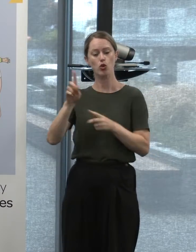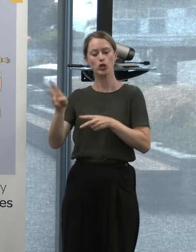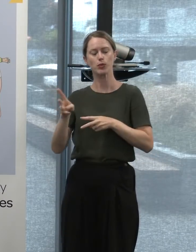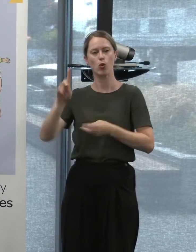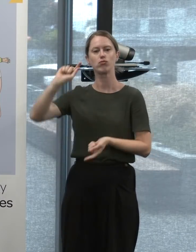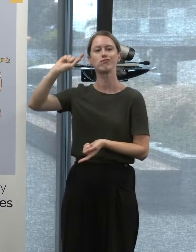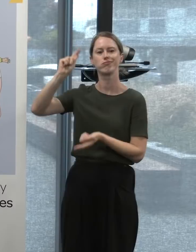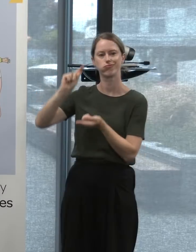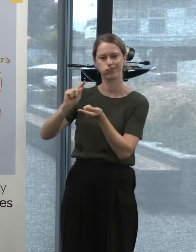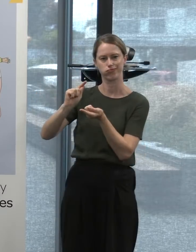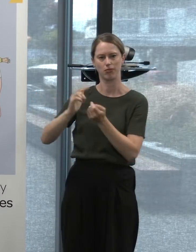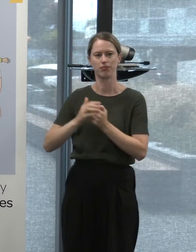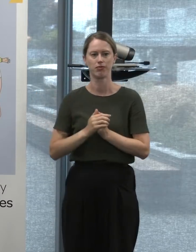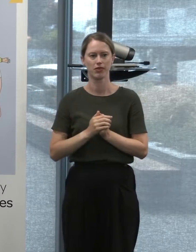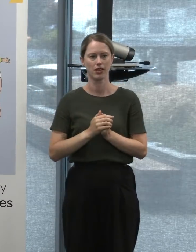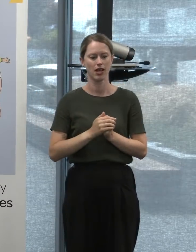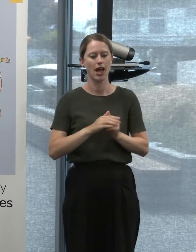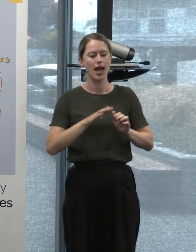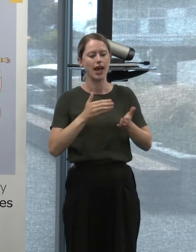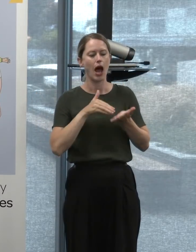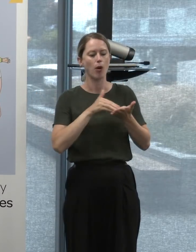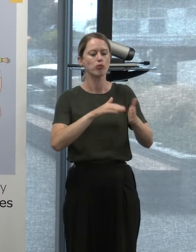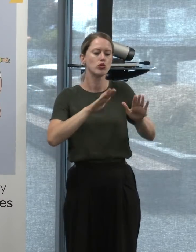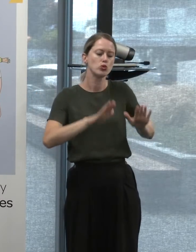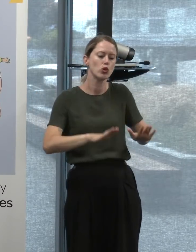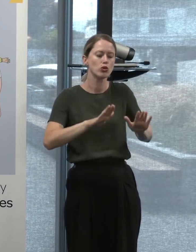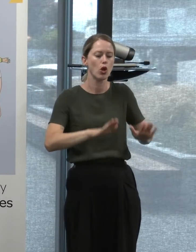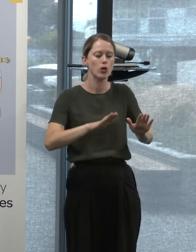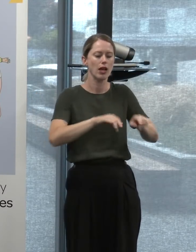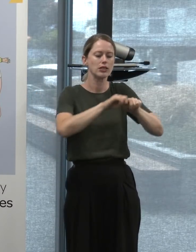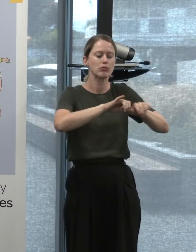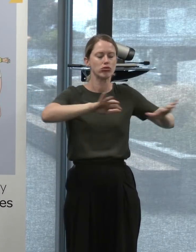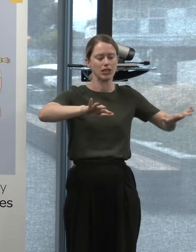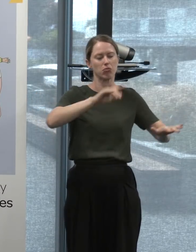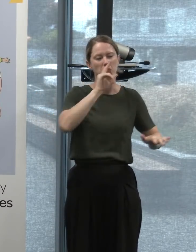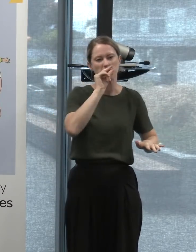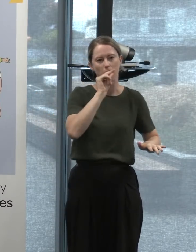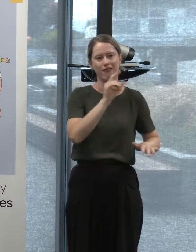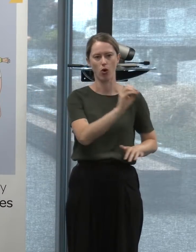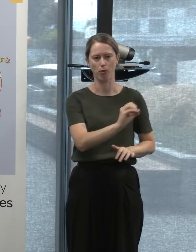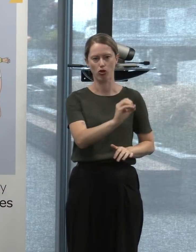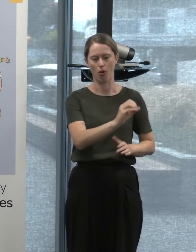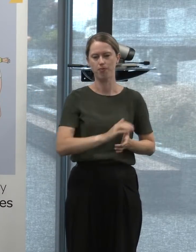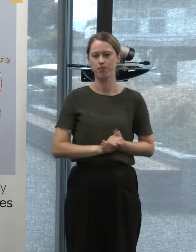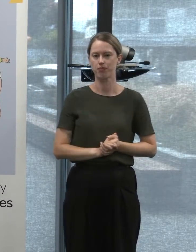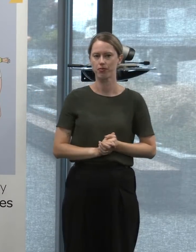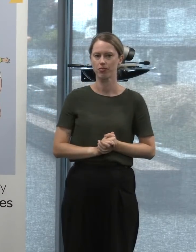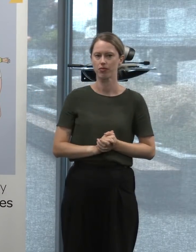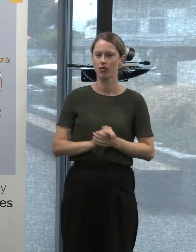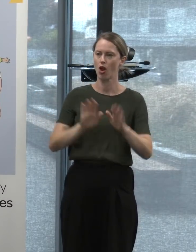over reduces the likelihood you will need to go to hospital,